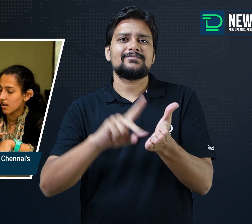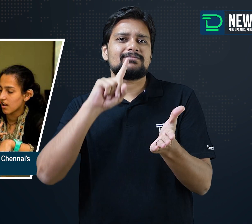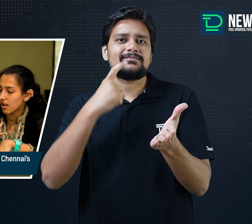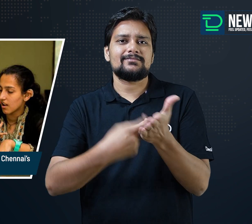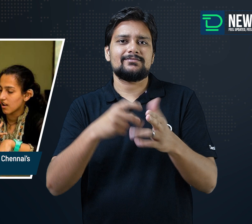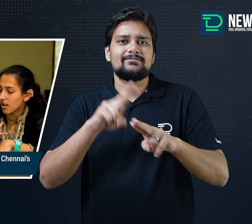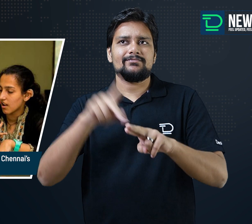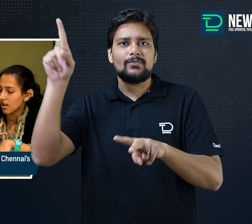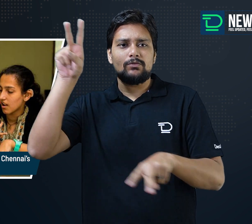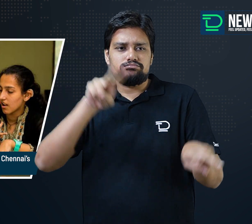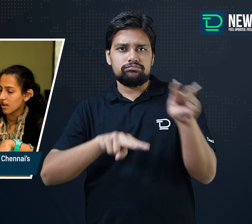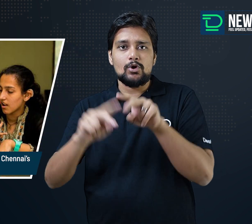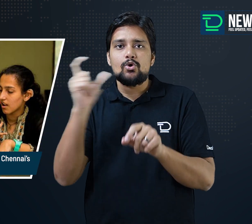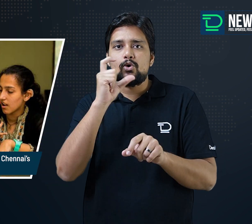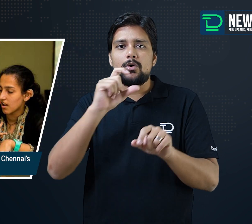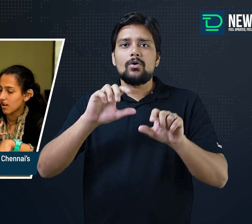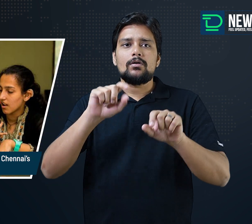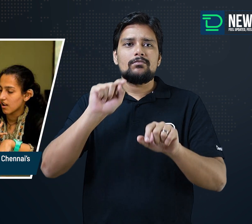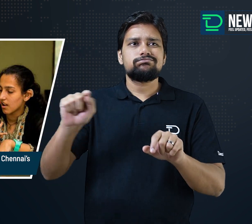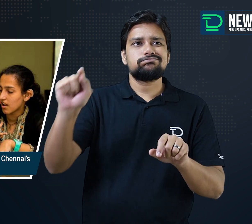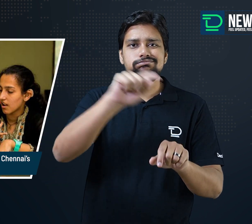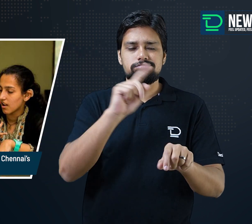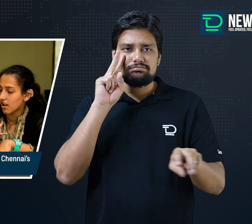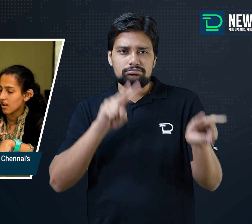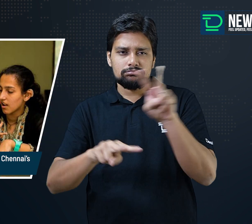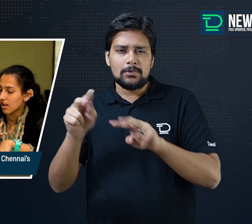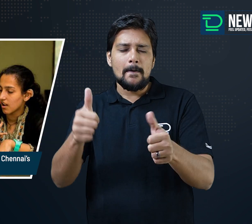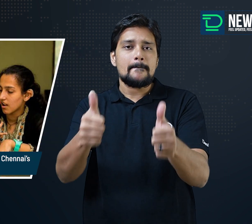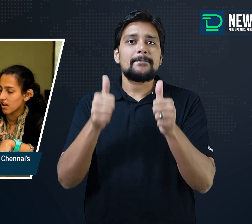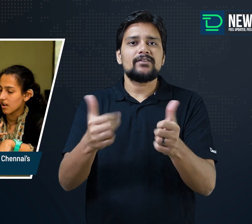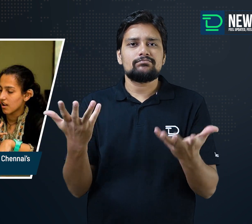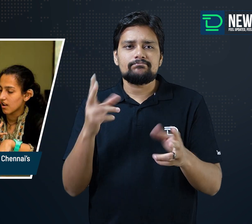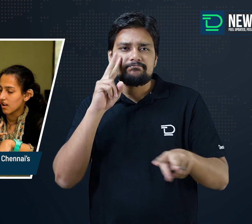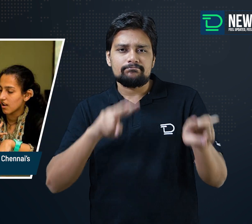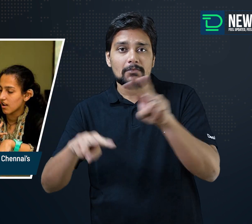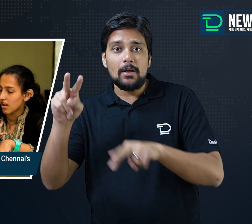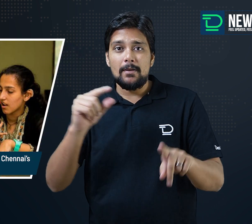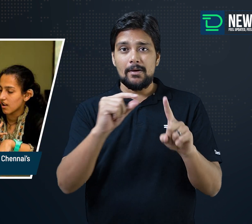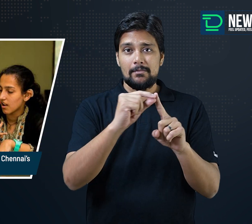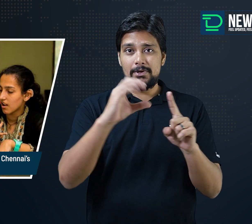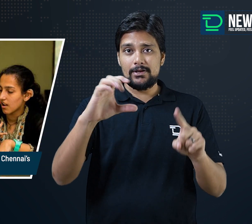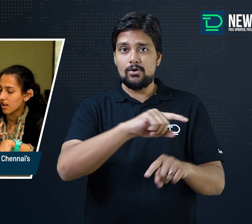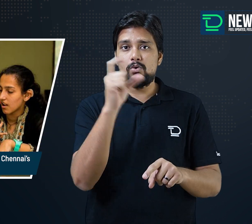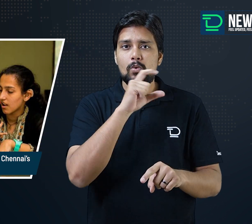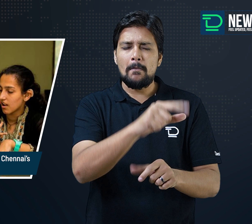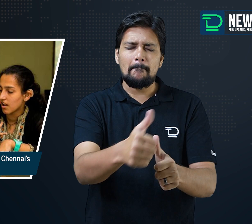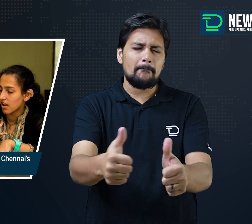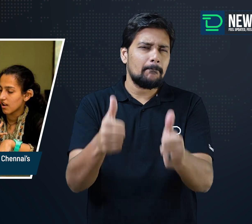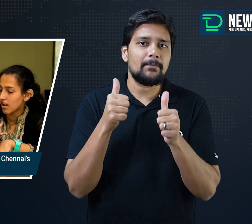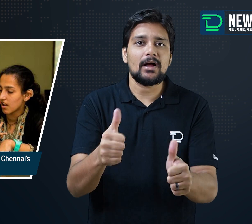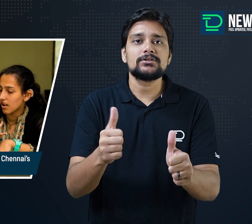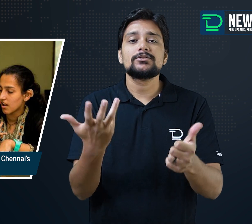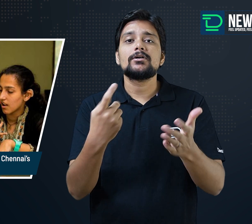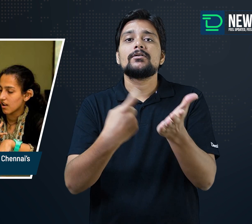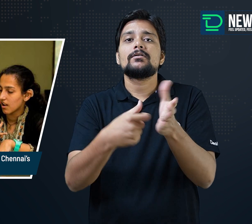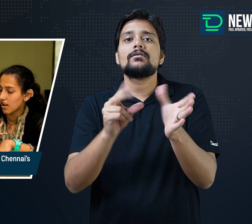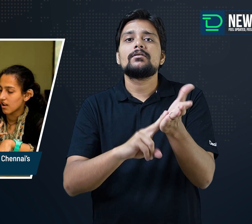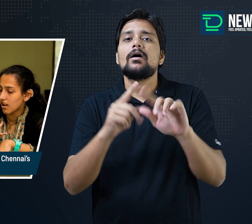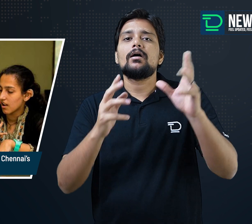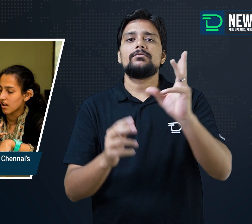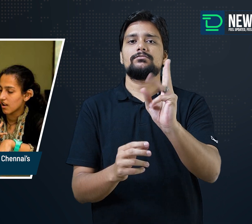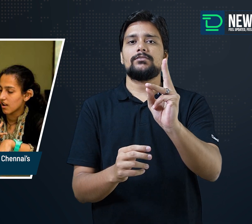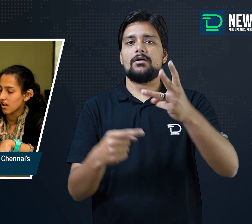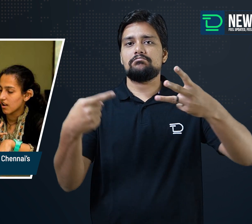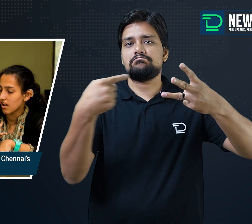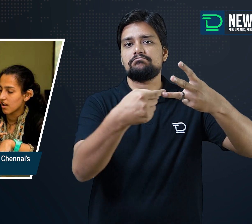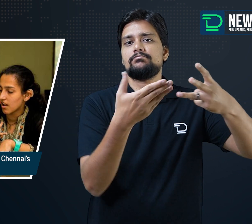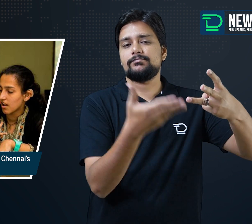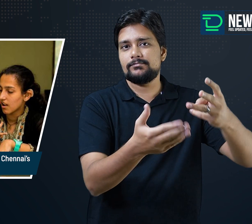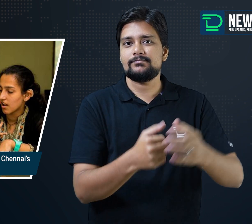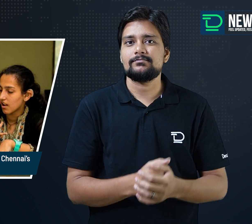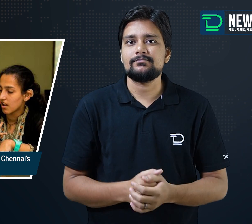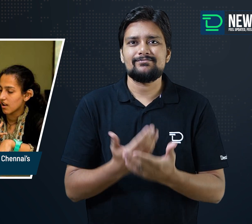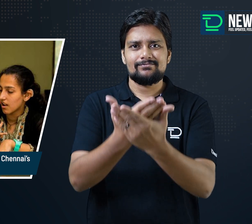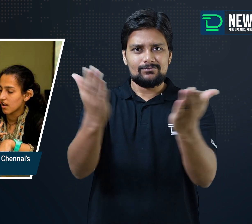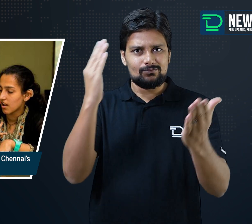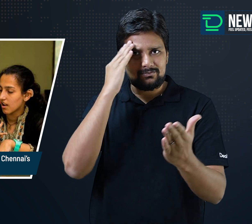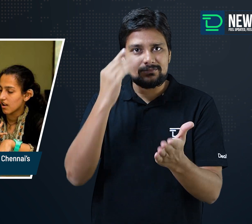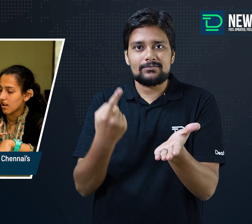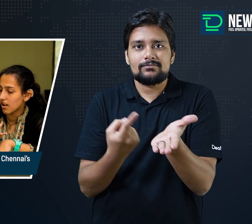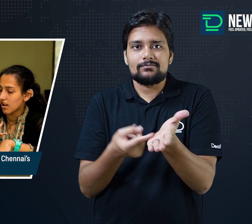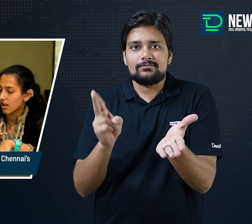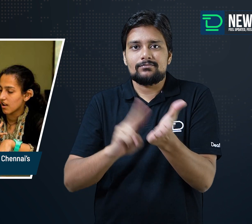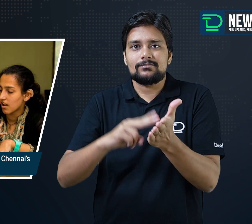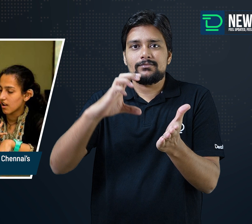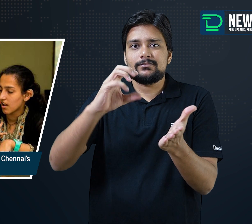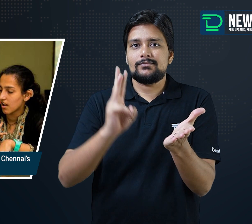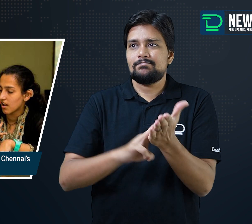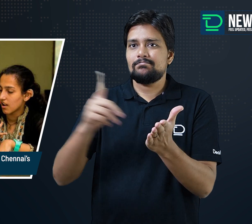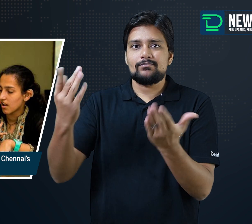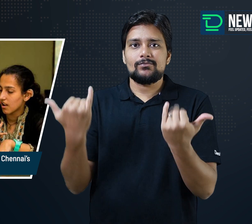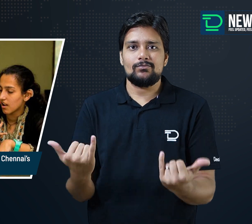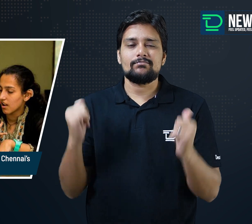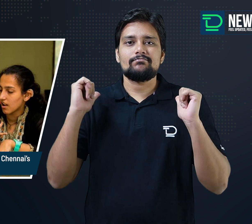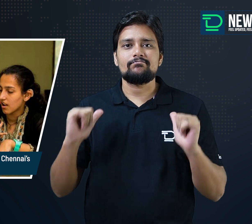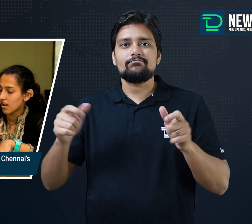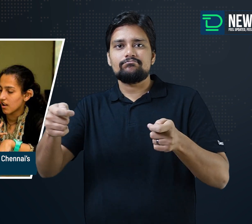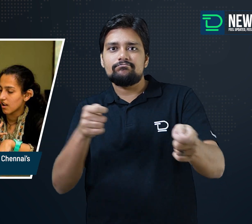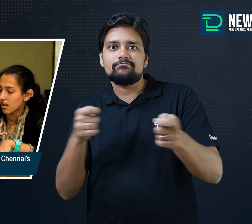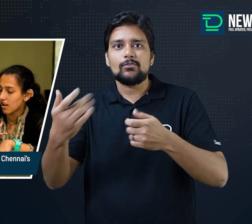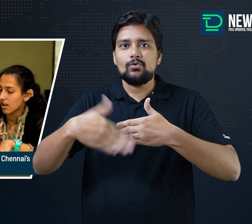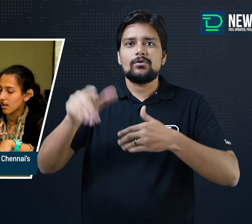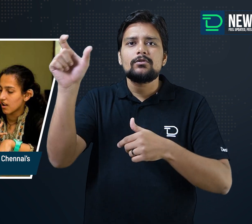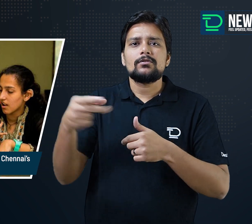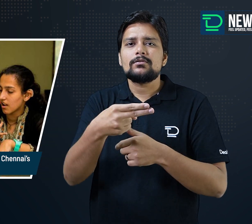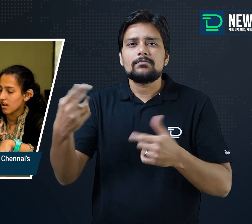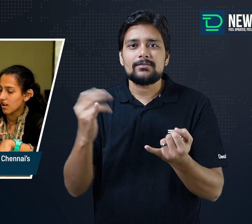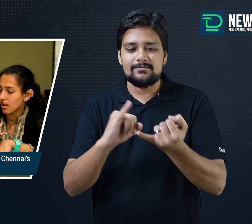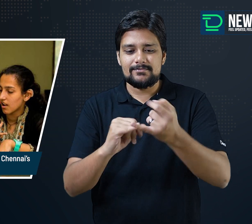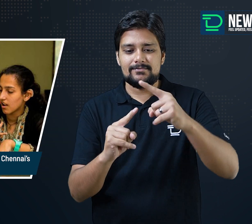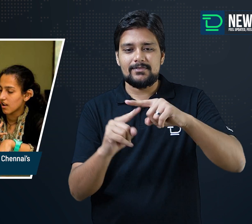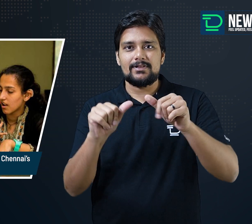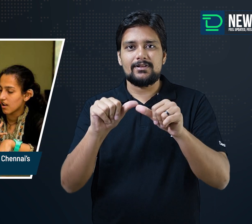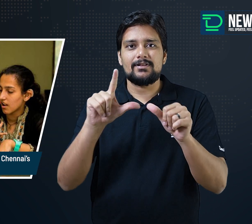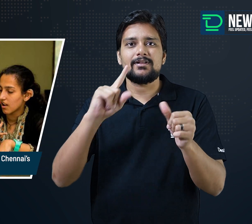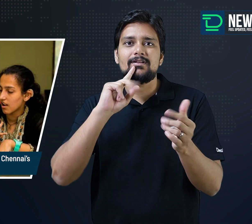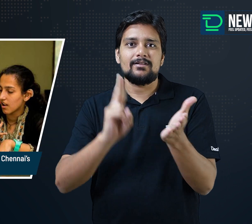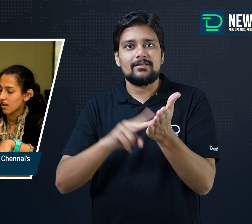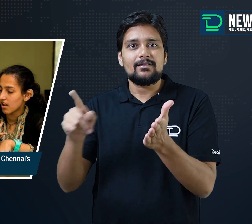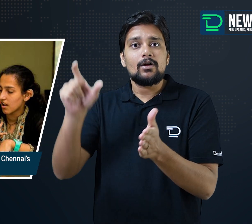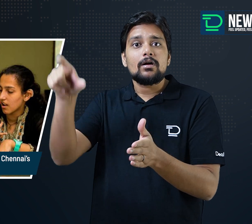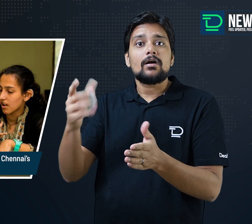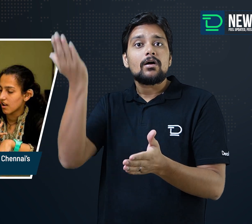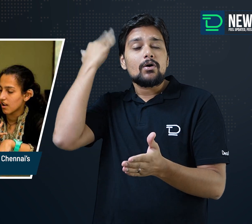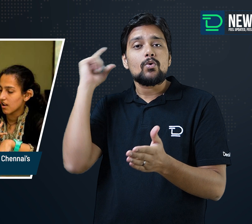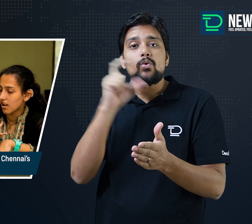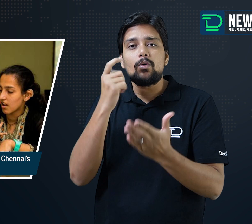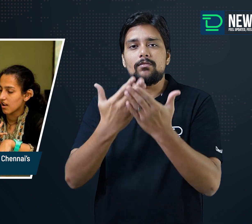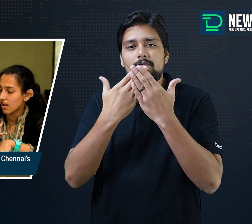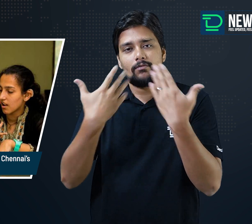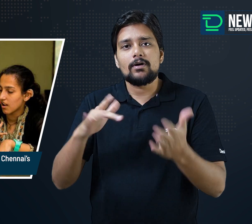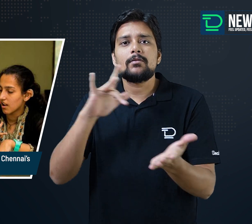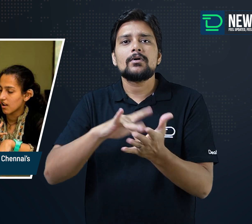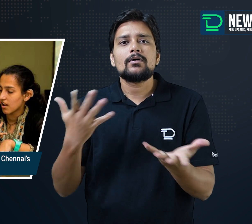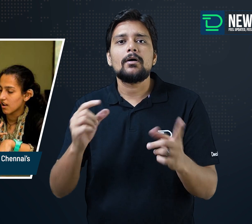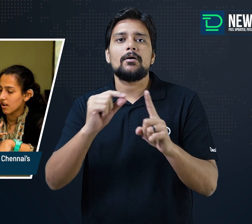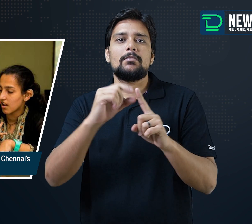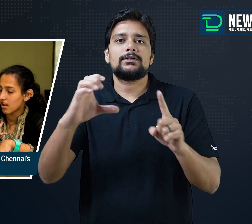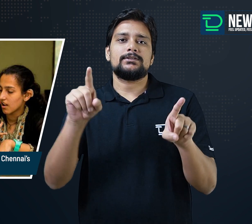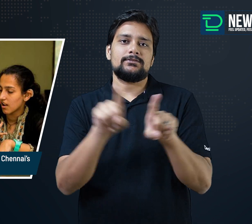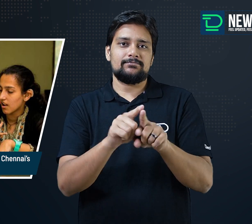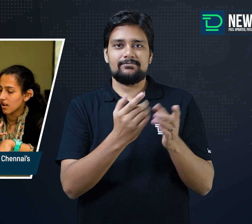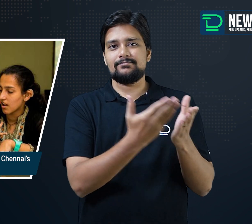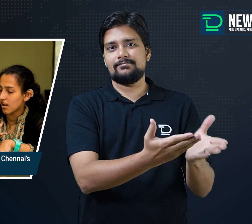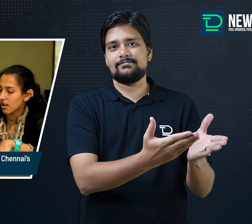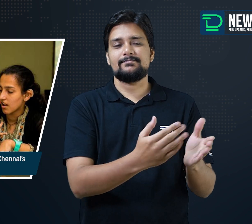Presidency College was ranked the third best in the country in NIRF rankings this year and now TN CM Stalin has studied there.